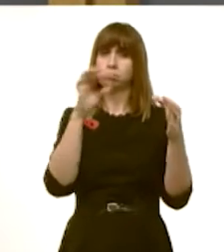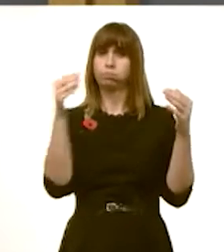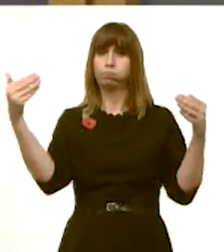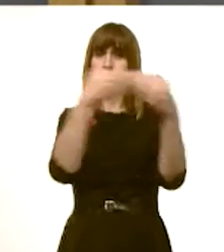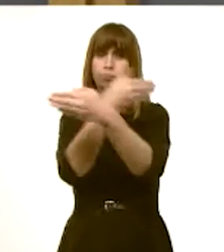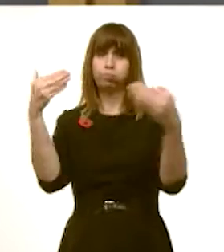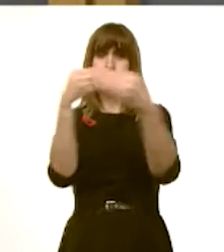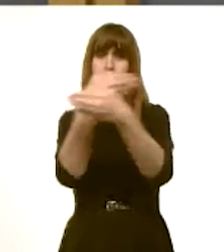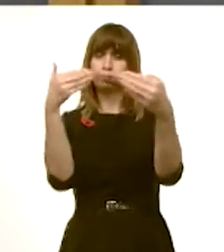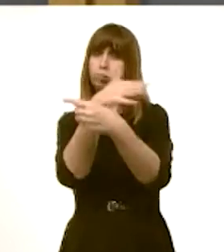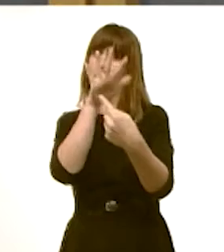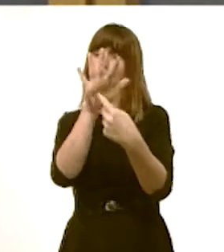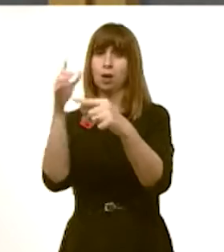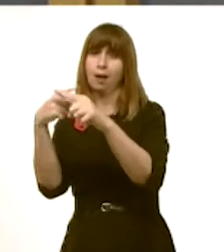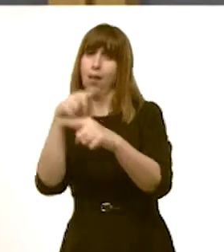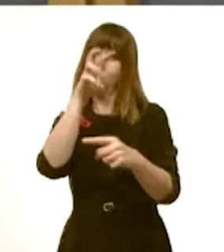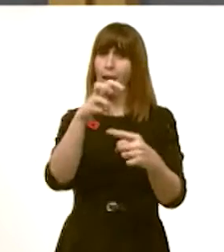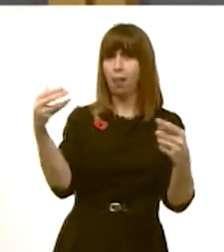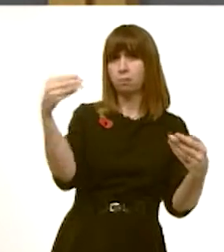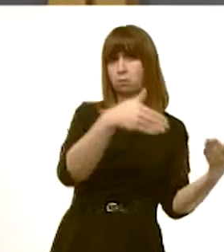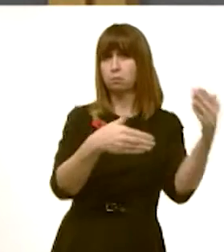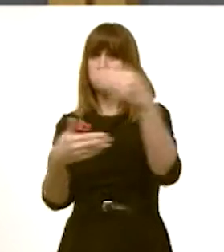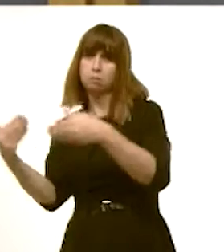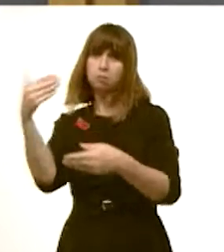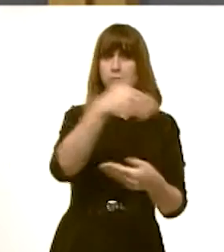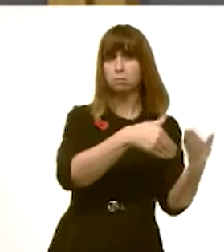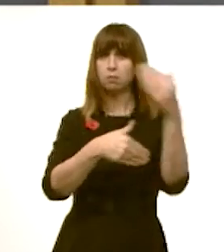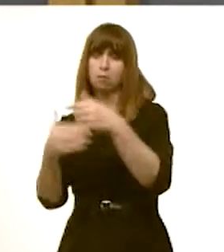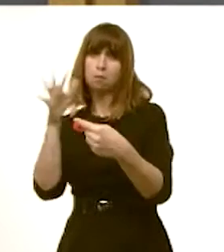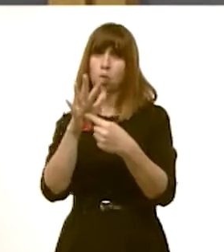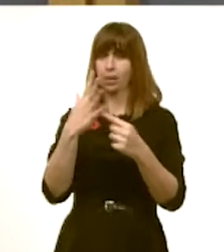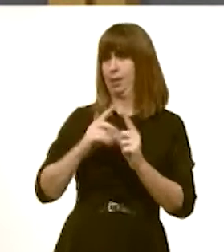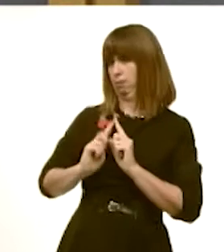Does the First Minister agree with me that we must ensure that decisions taken by the